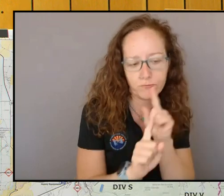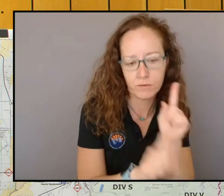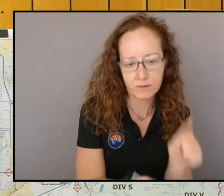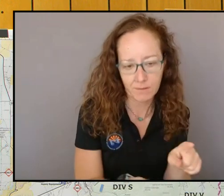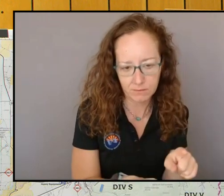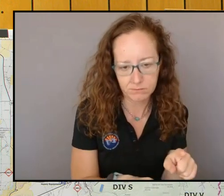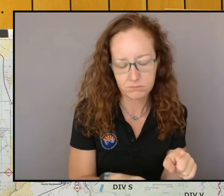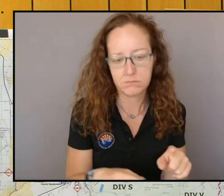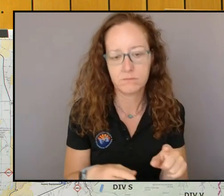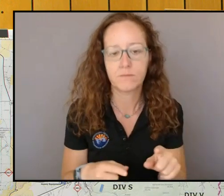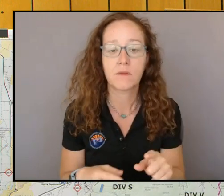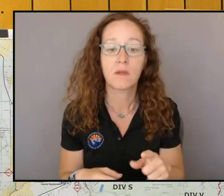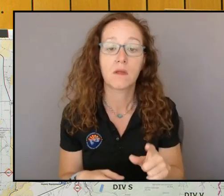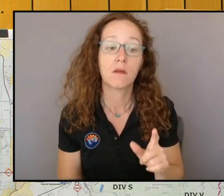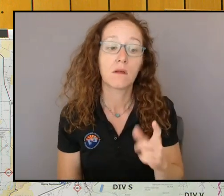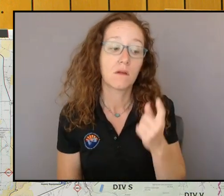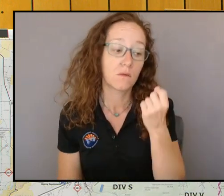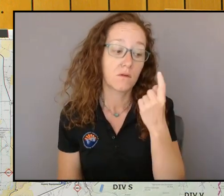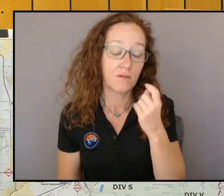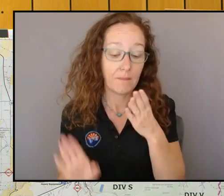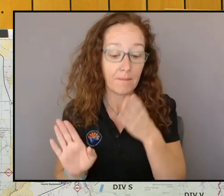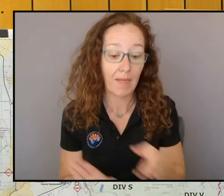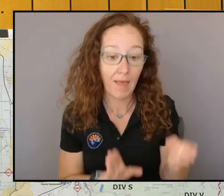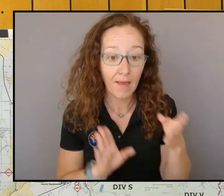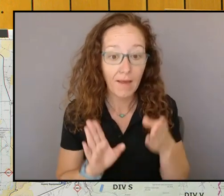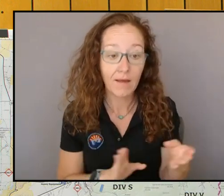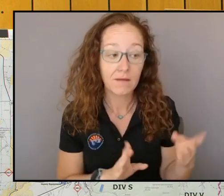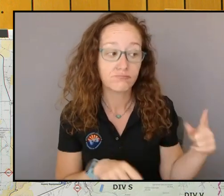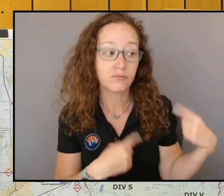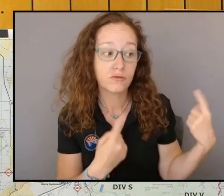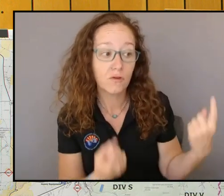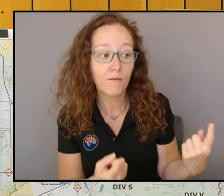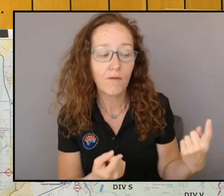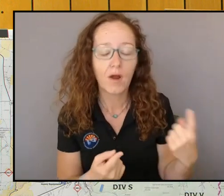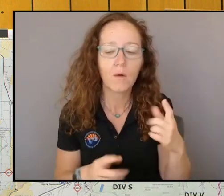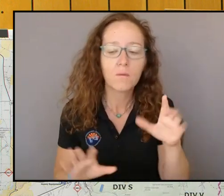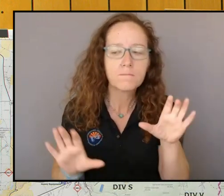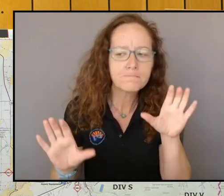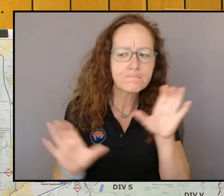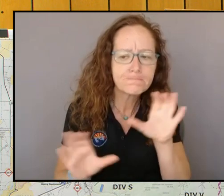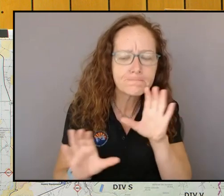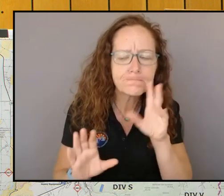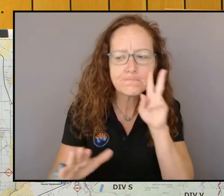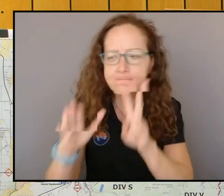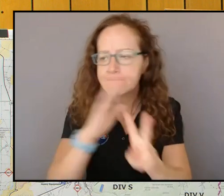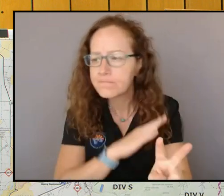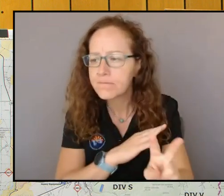So we've been you know looking at alternative futures, the consequence of those futures, how we can mitigate the